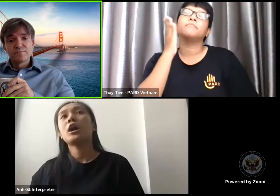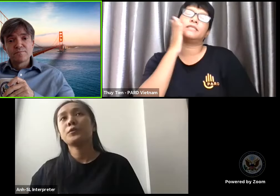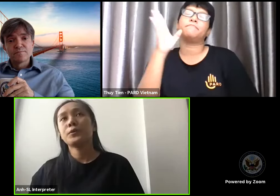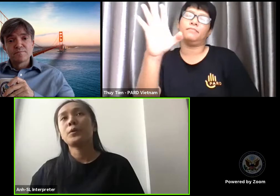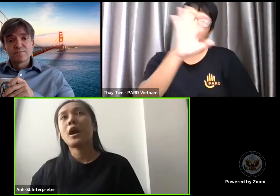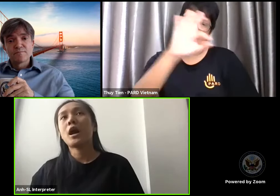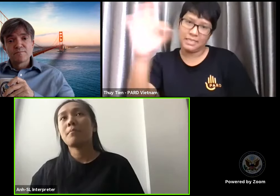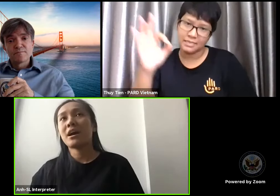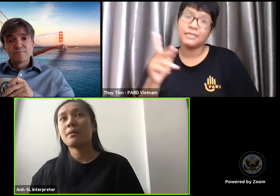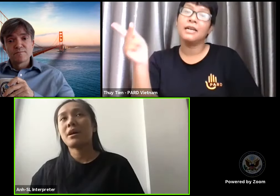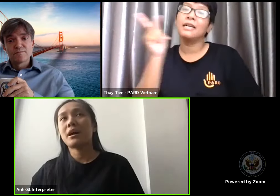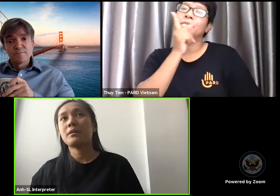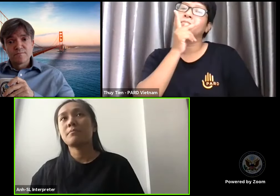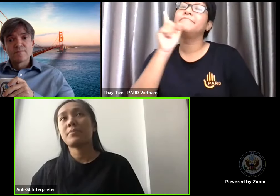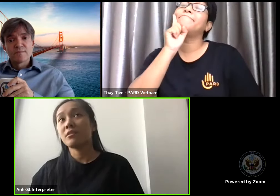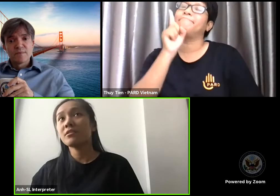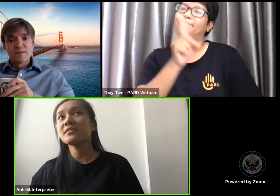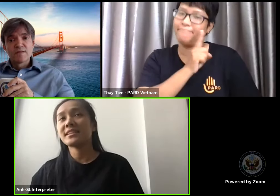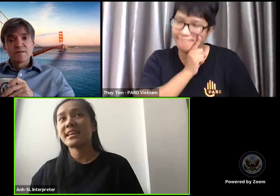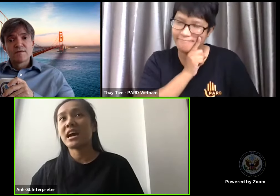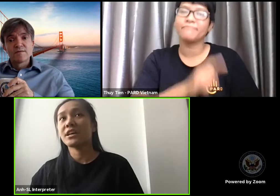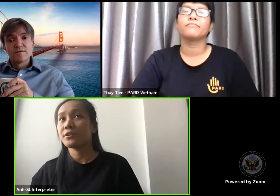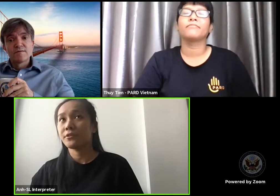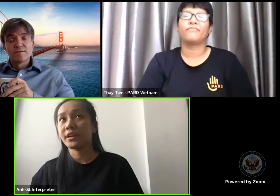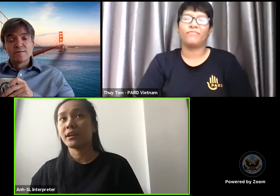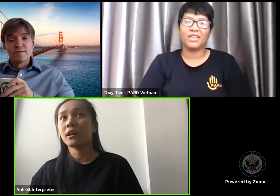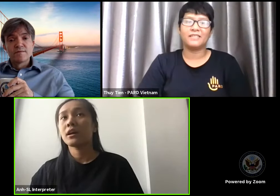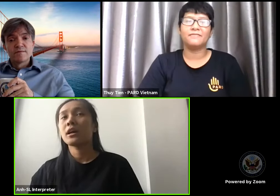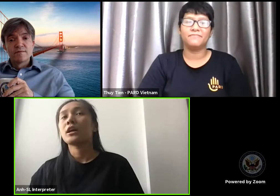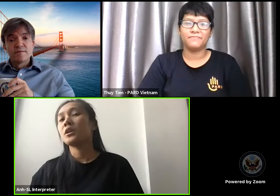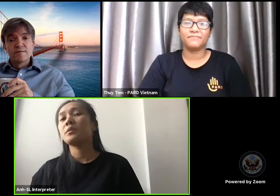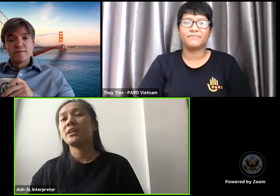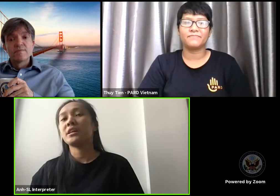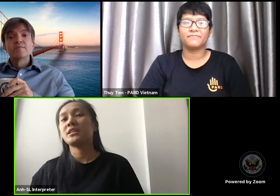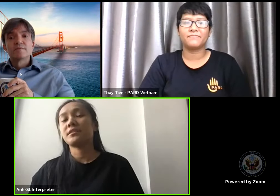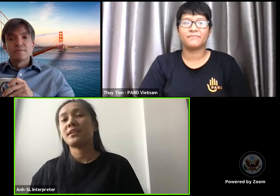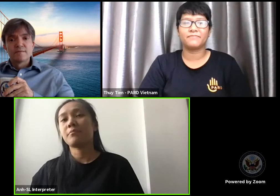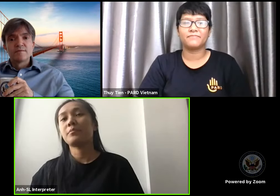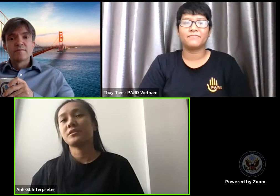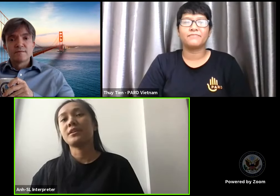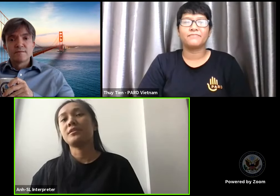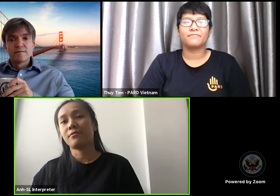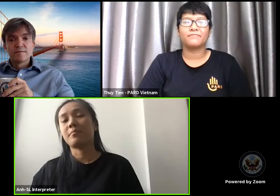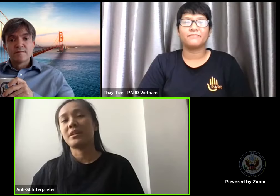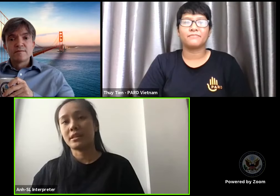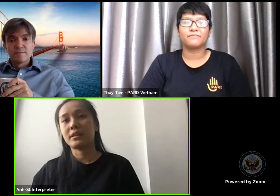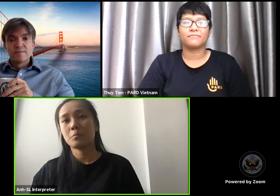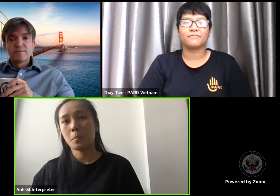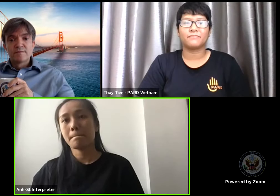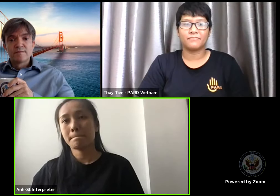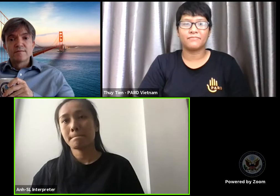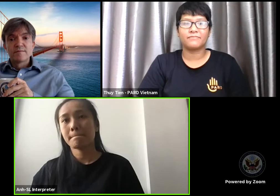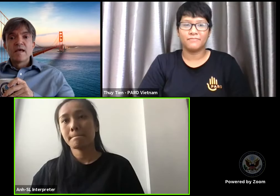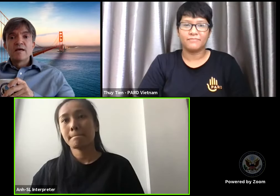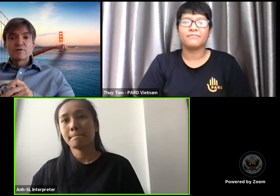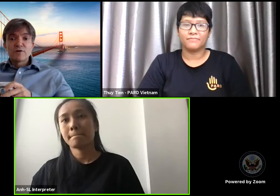[Anh] No, my parents -- they are hearing. Only me is the deaf person in the family. [Jason] So,